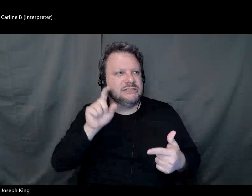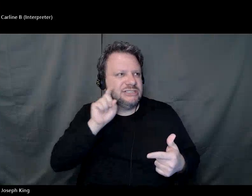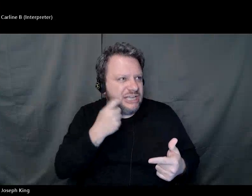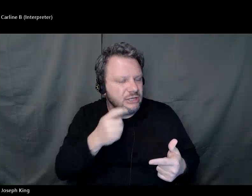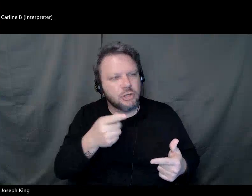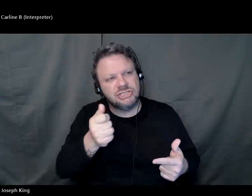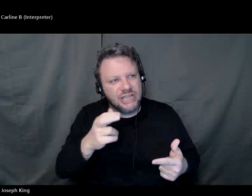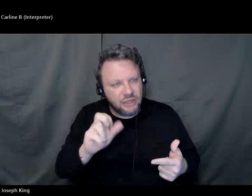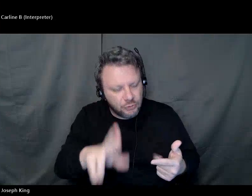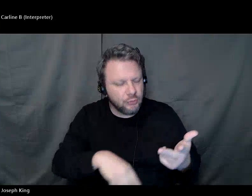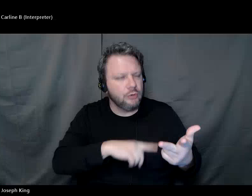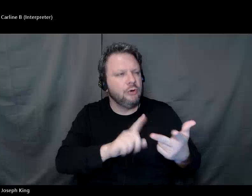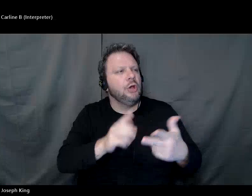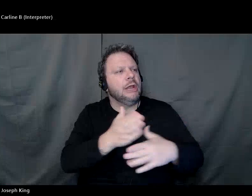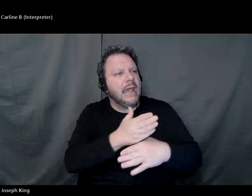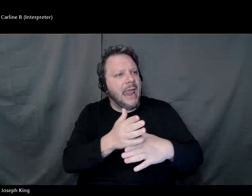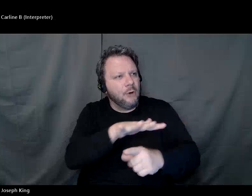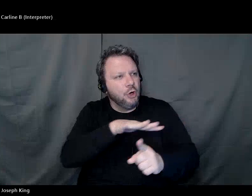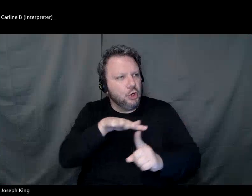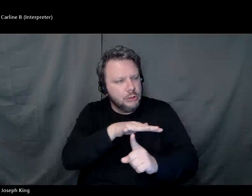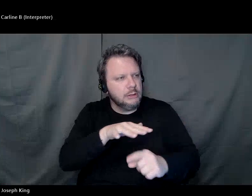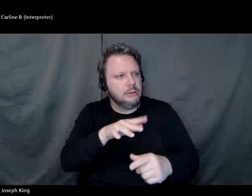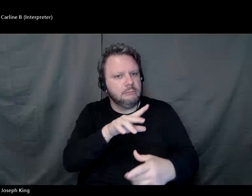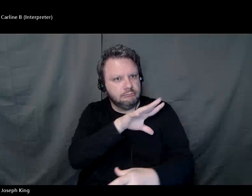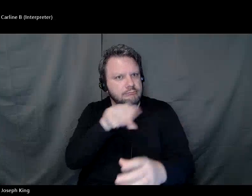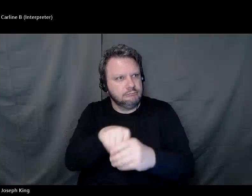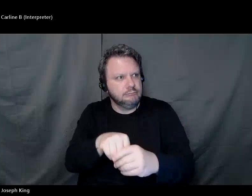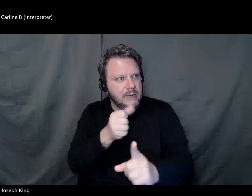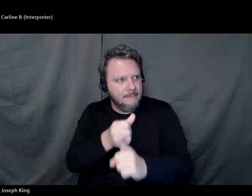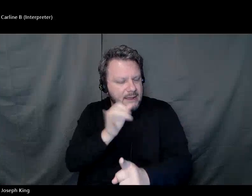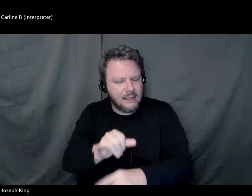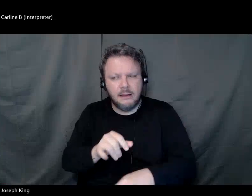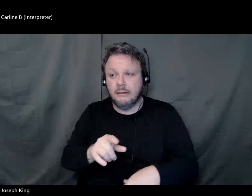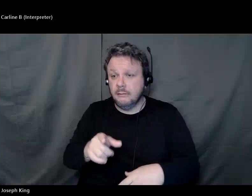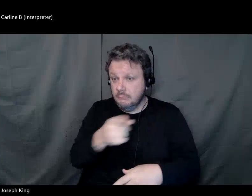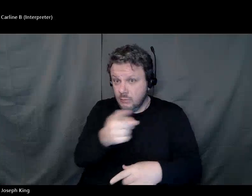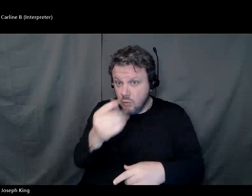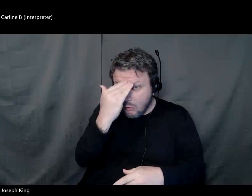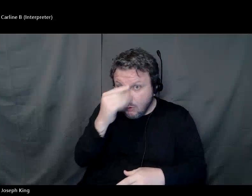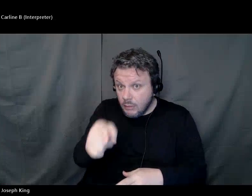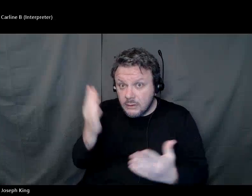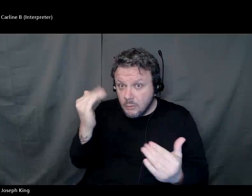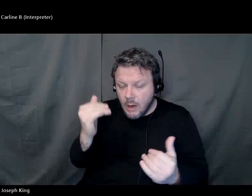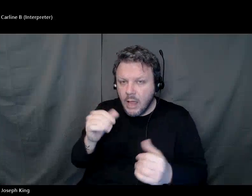Here's how neighborhood comes into it. Whatever you all know this because you work every day with with older people.